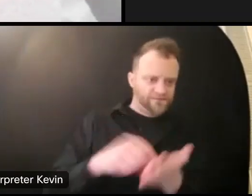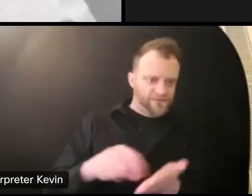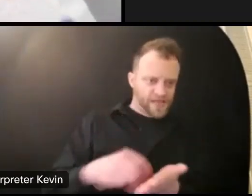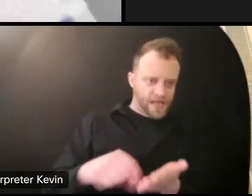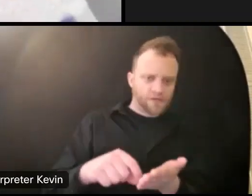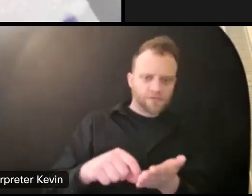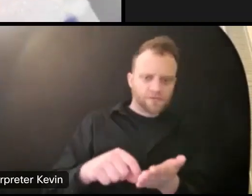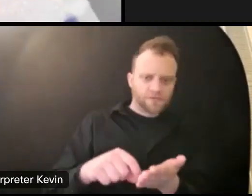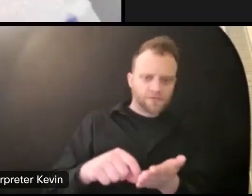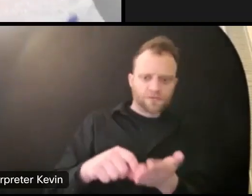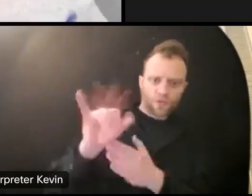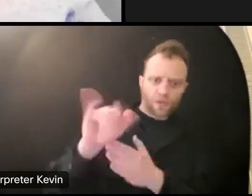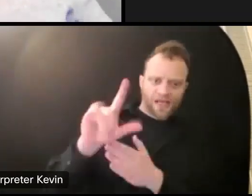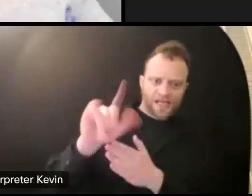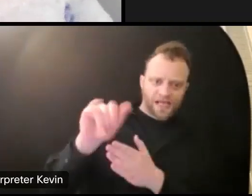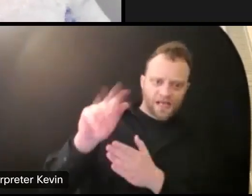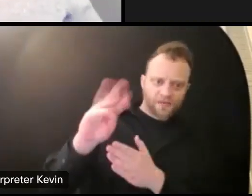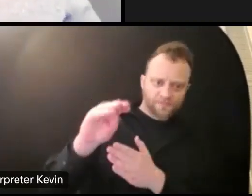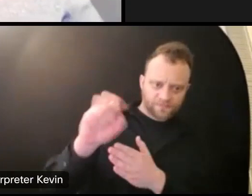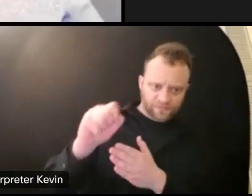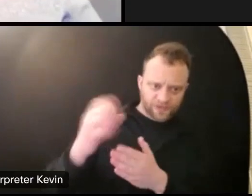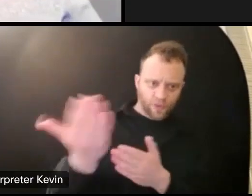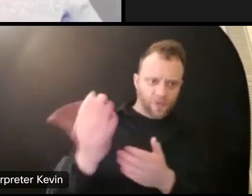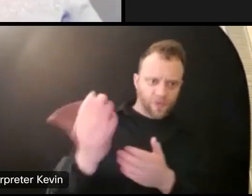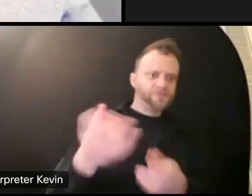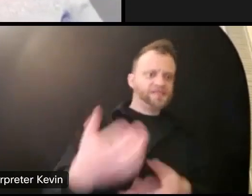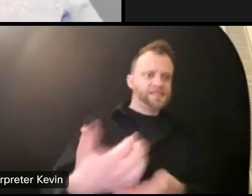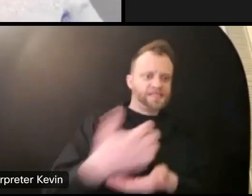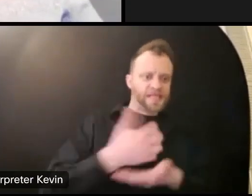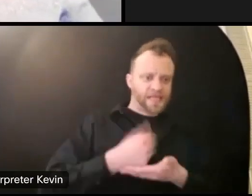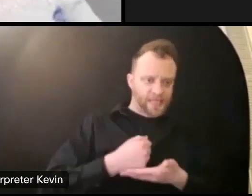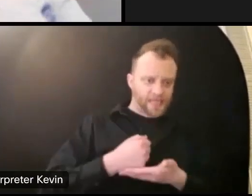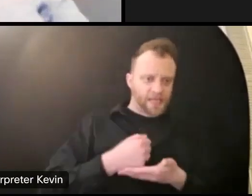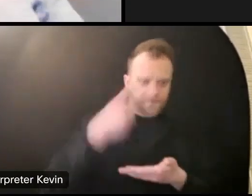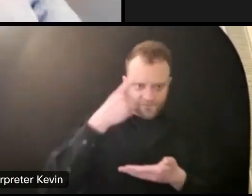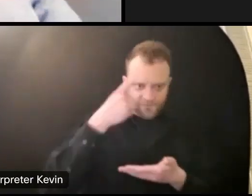office will be more than welcome there, more than willing to help you. (Pinkney) Thank you,